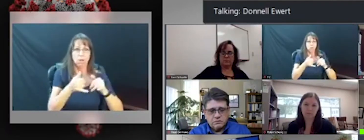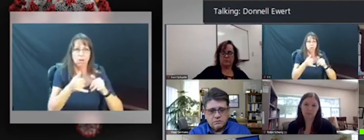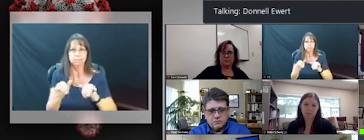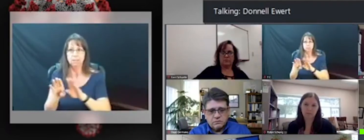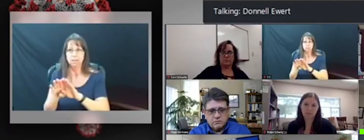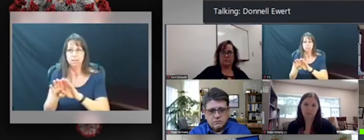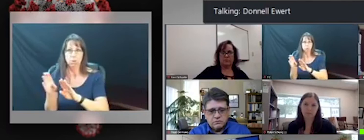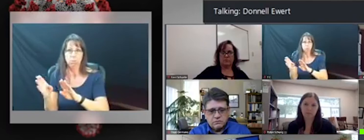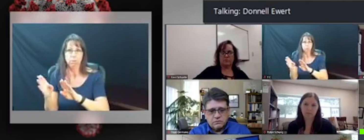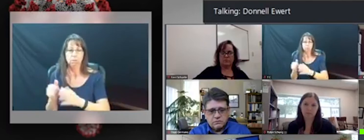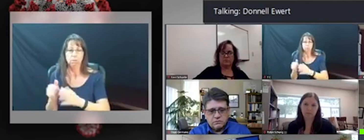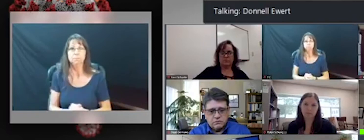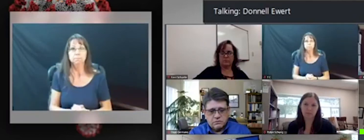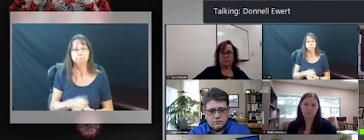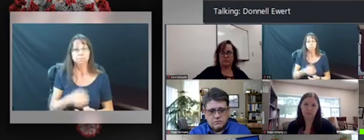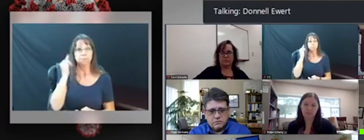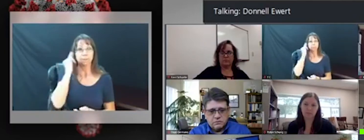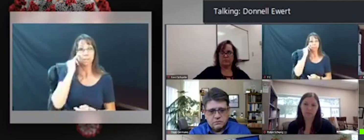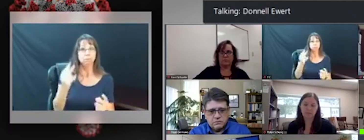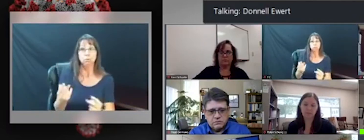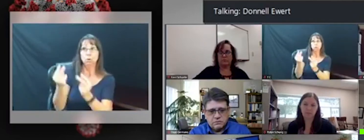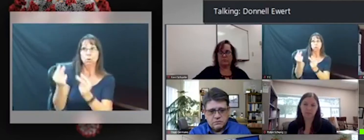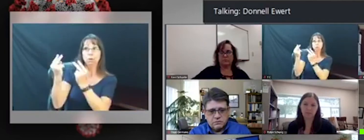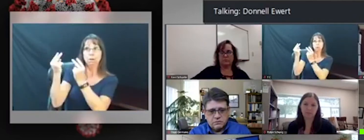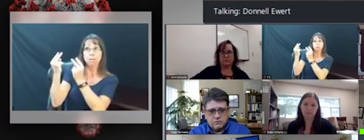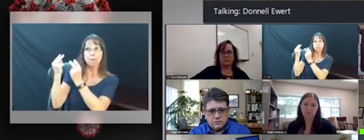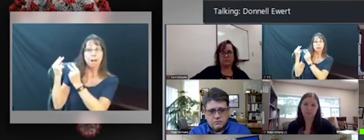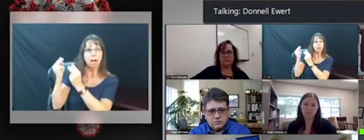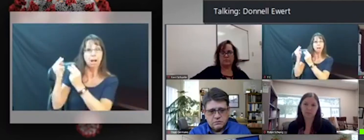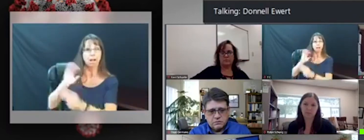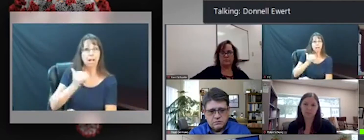the incidents numbers or the rates in Shasta County and the death rate in Shasta County